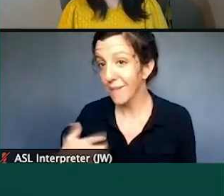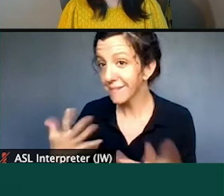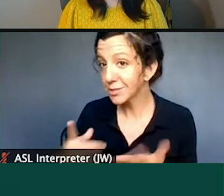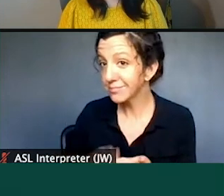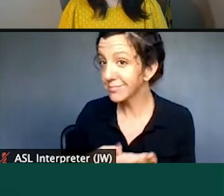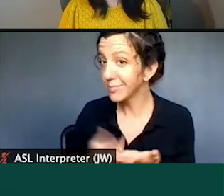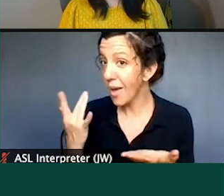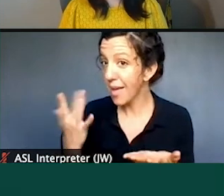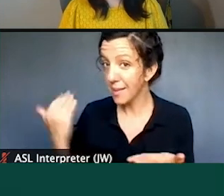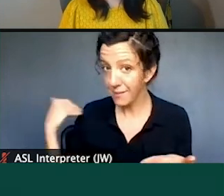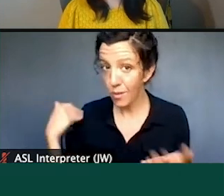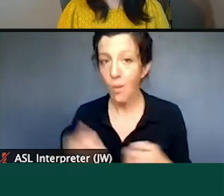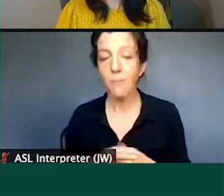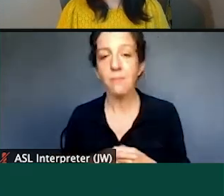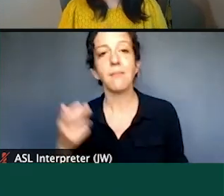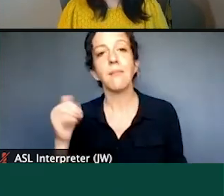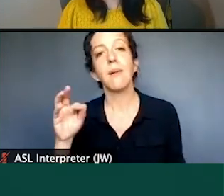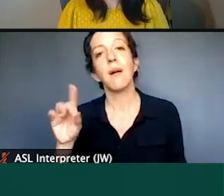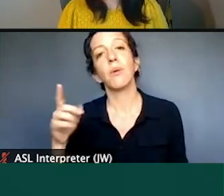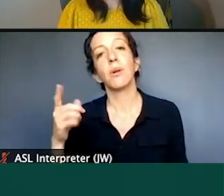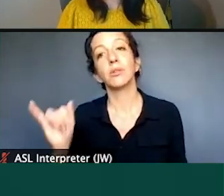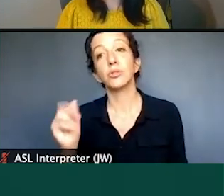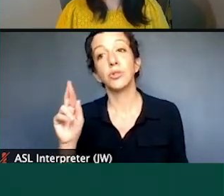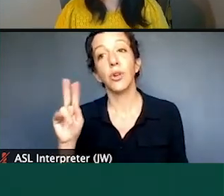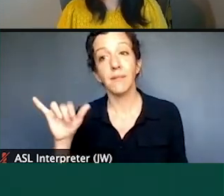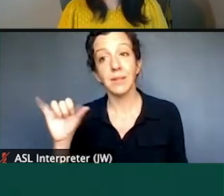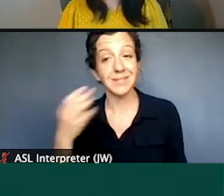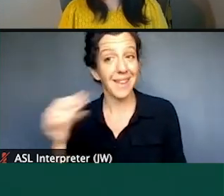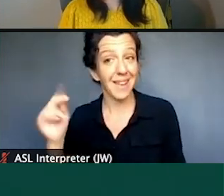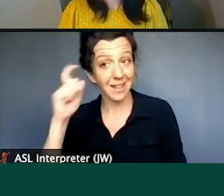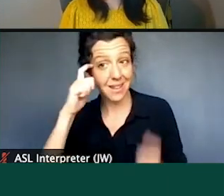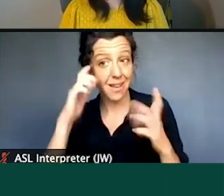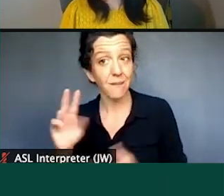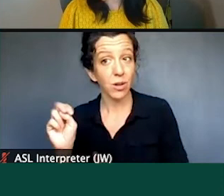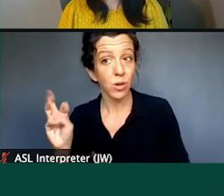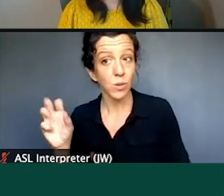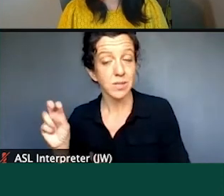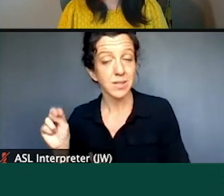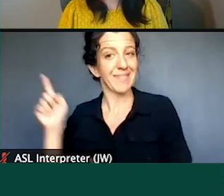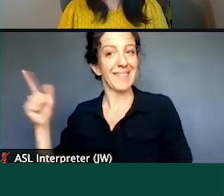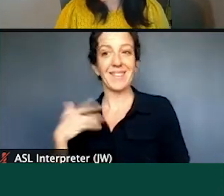It's really just about having the flexibility for local governments to institute their own rent control policies